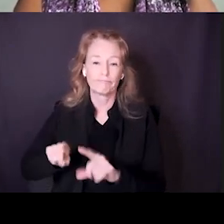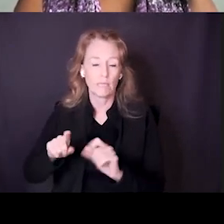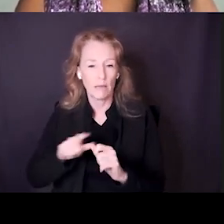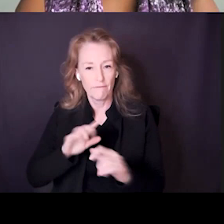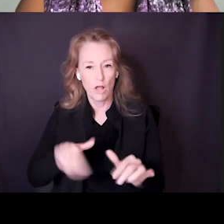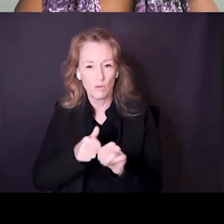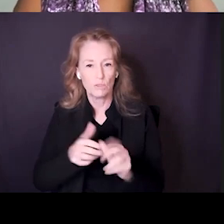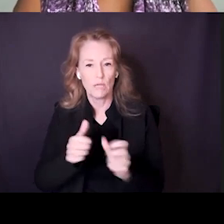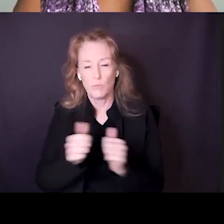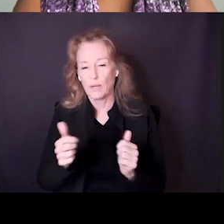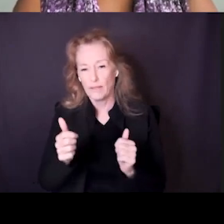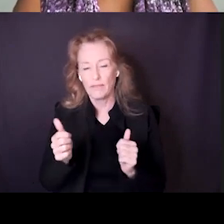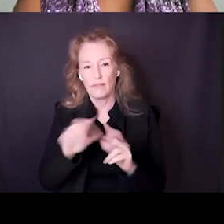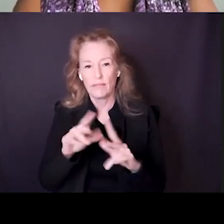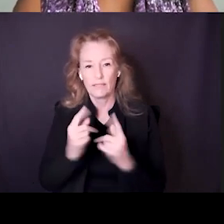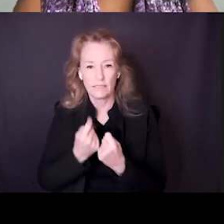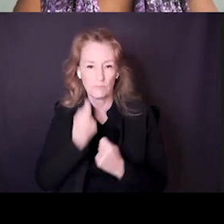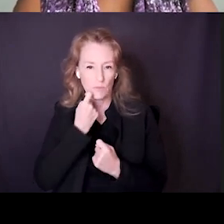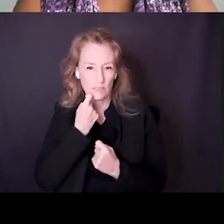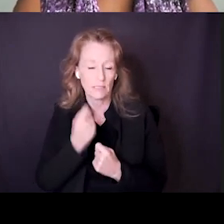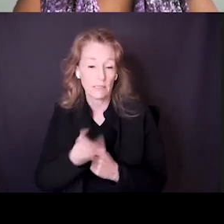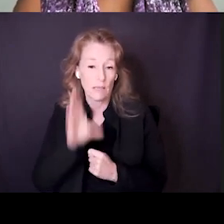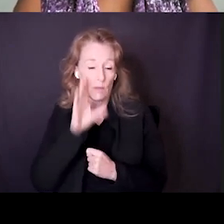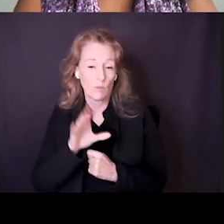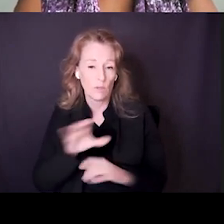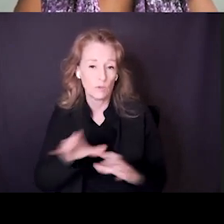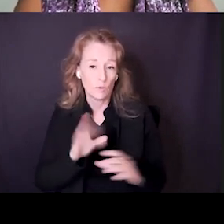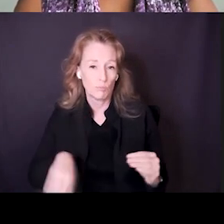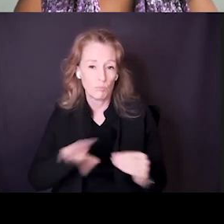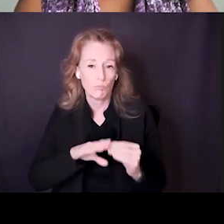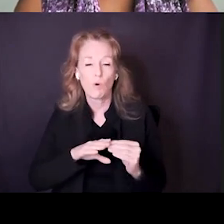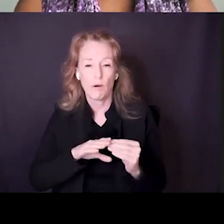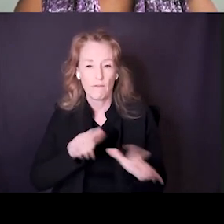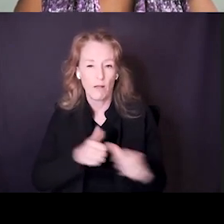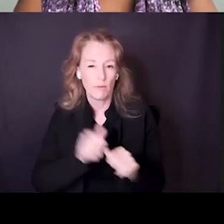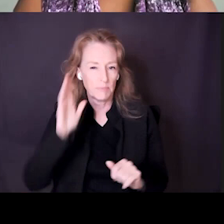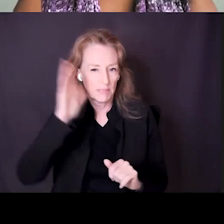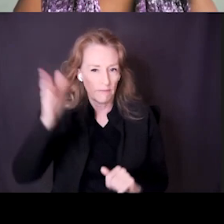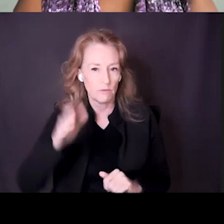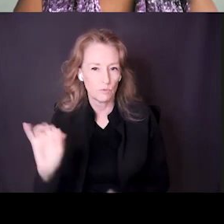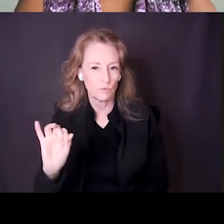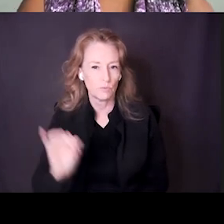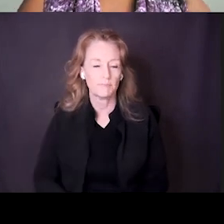DOING MORE FOLLOWUP WITH THE TEAMS IN THE FUTURE TOO.